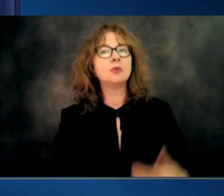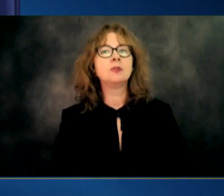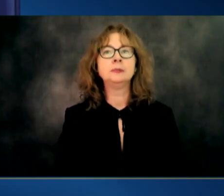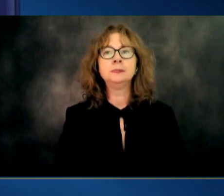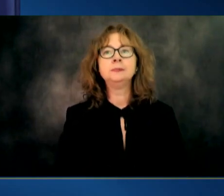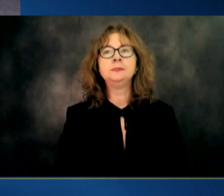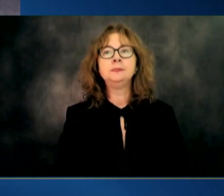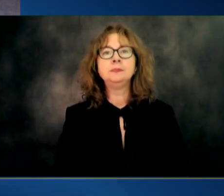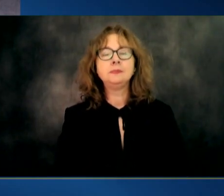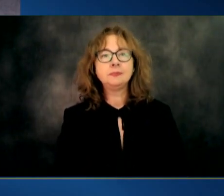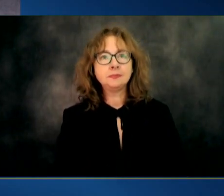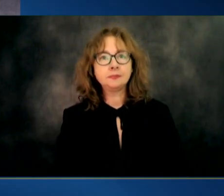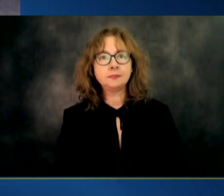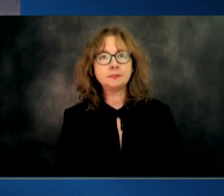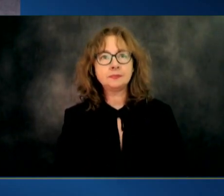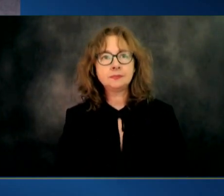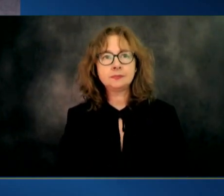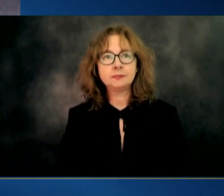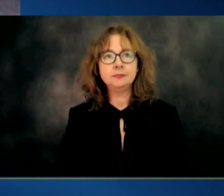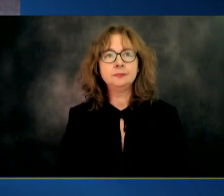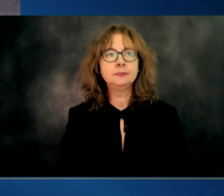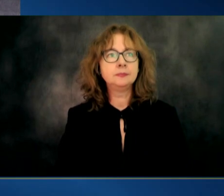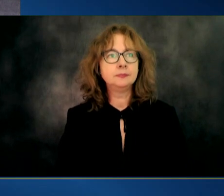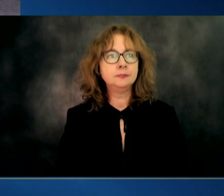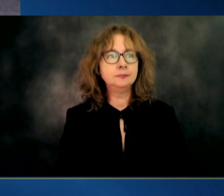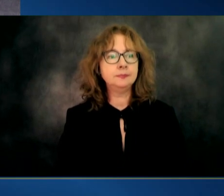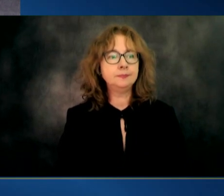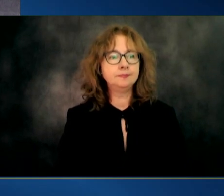Patricia Kavanagh: